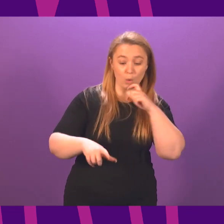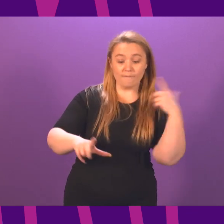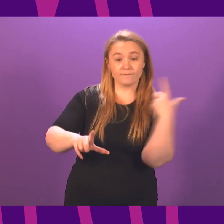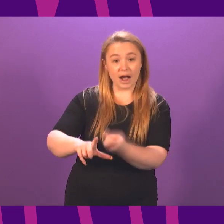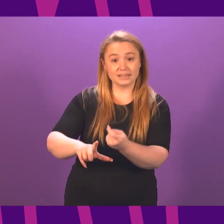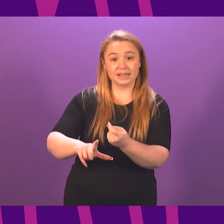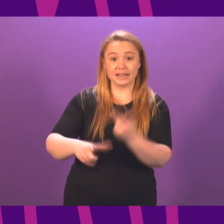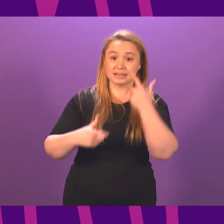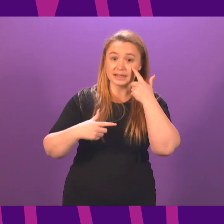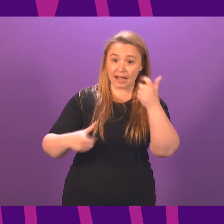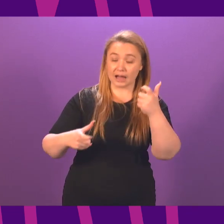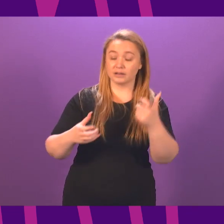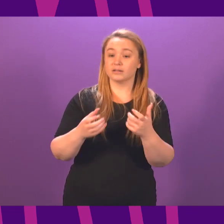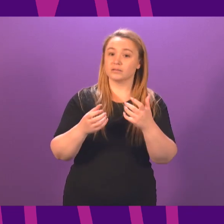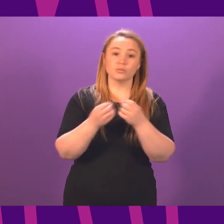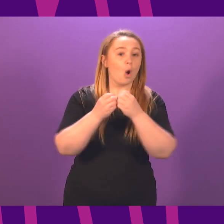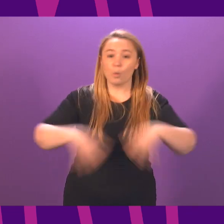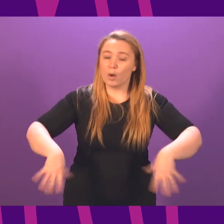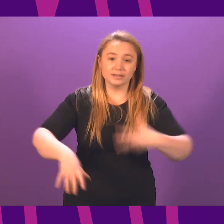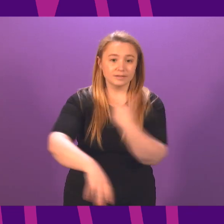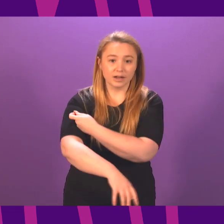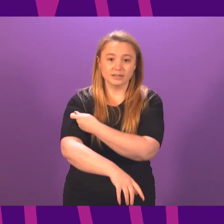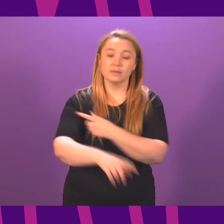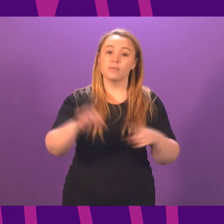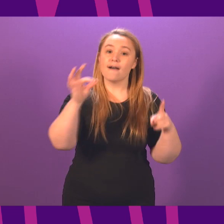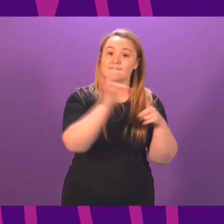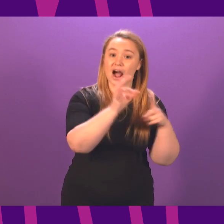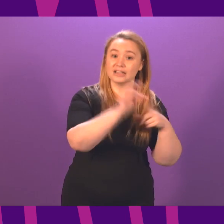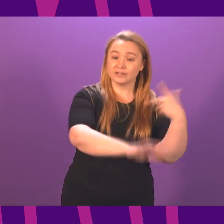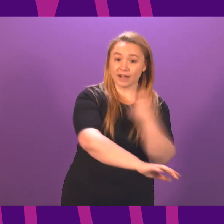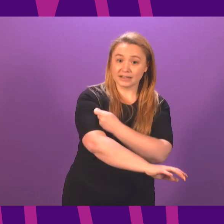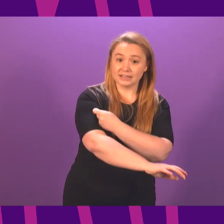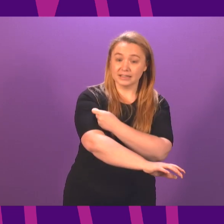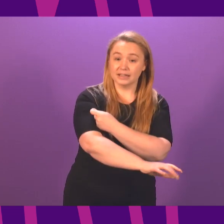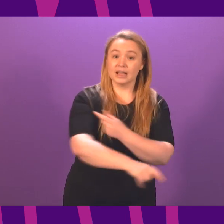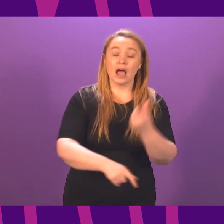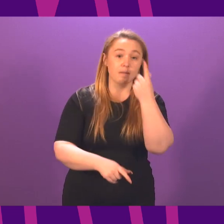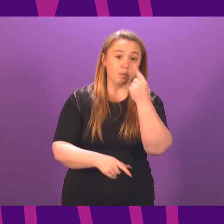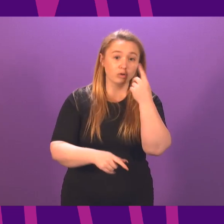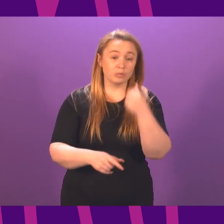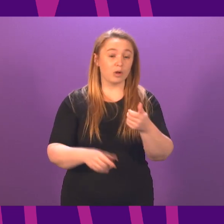the logistical challenges of the Pfizer vaccine and the greater chance of doses being unused.